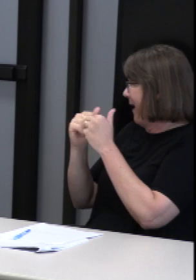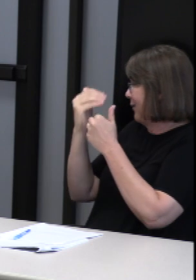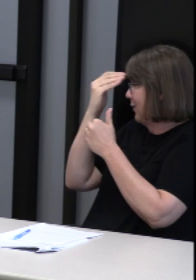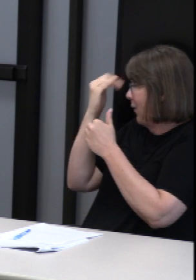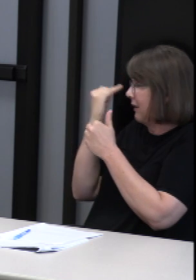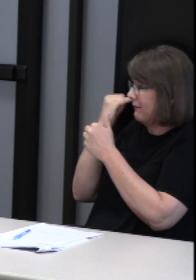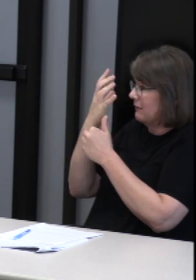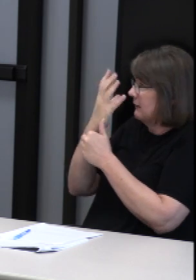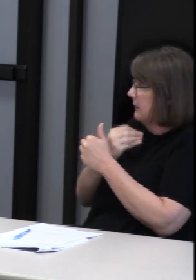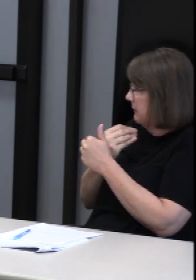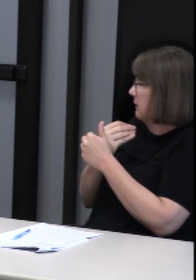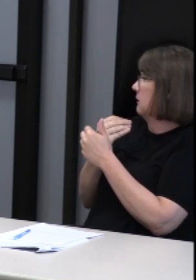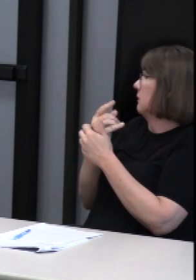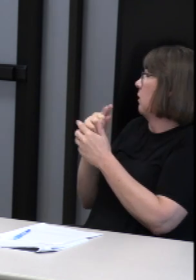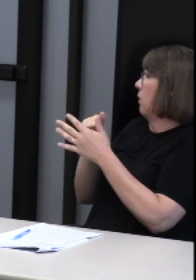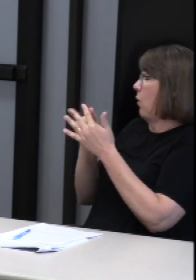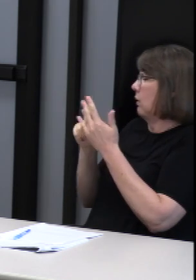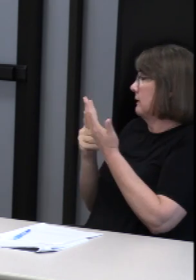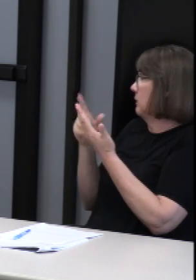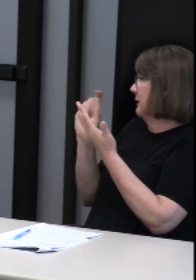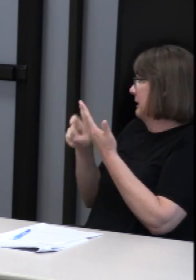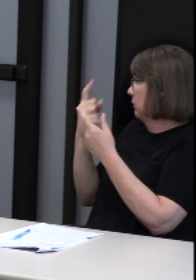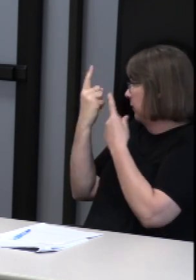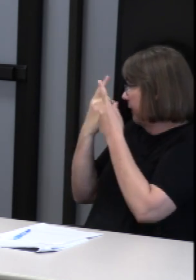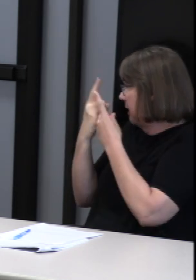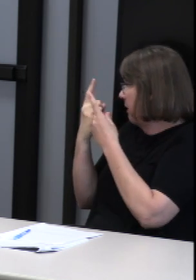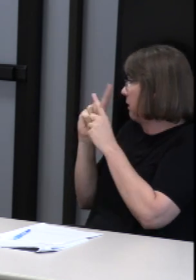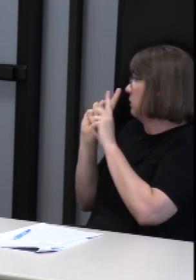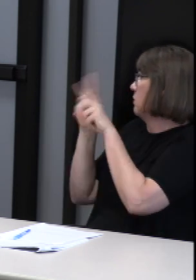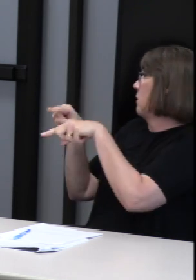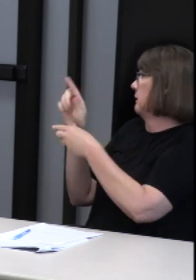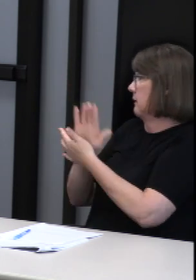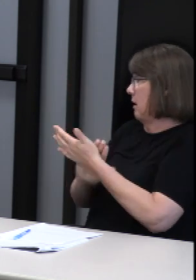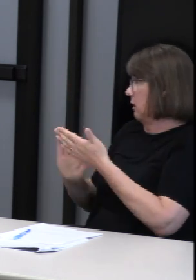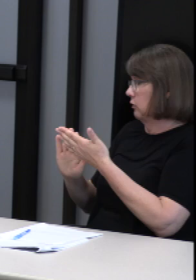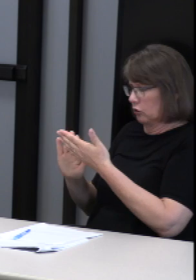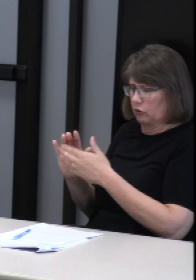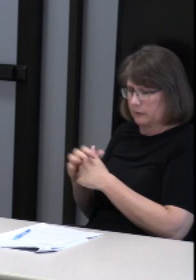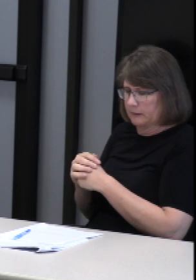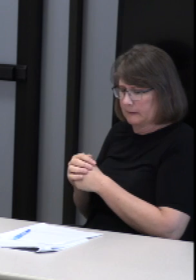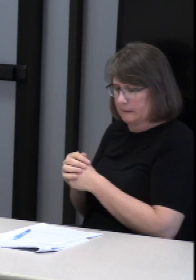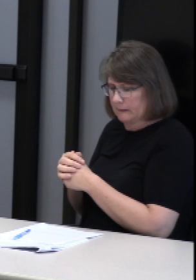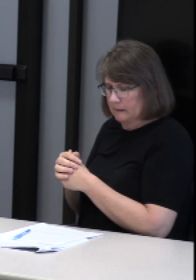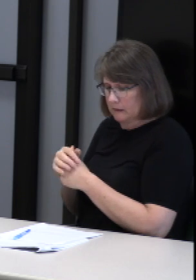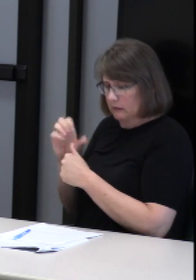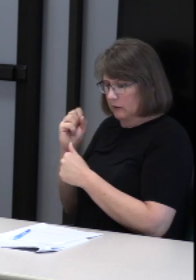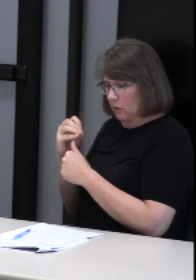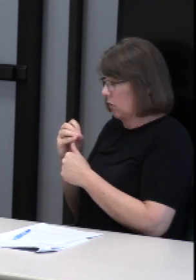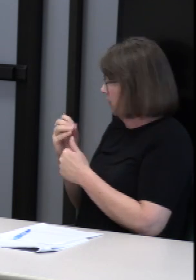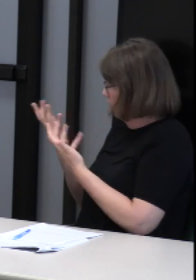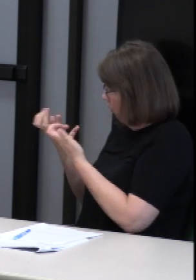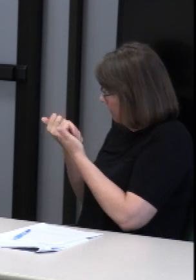we have to think about the fire alarm, how you're going to wake up, we need to think about those kinds of things as you go to college.